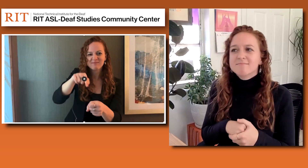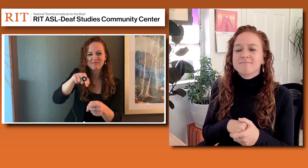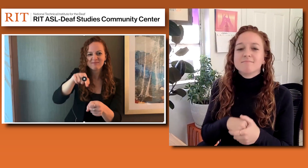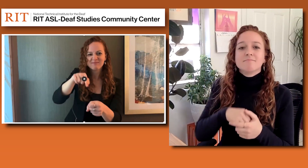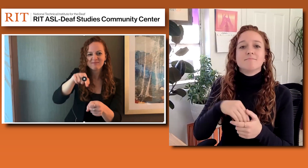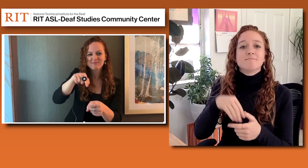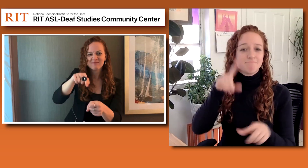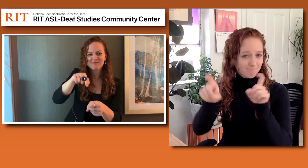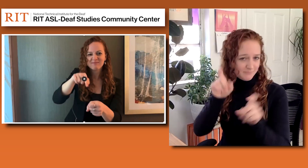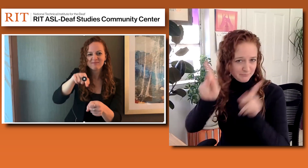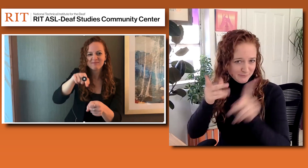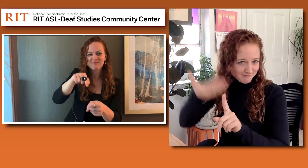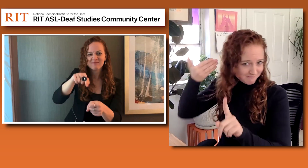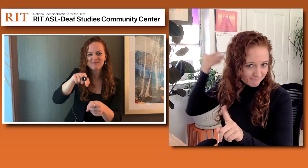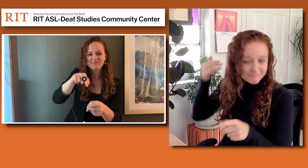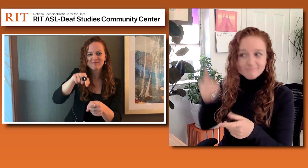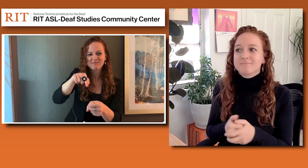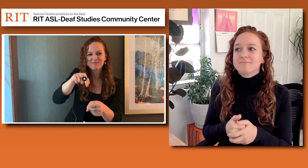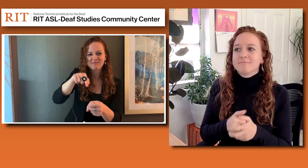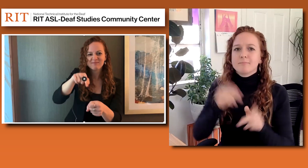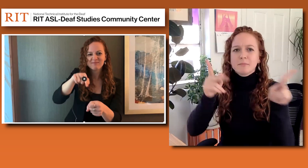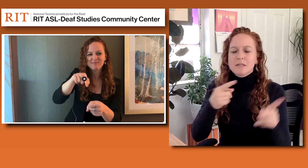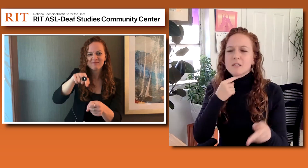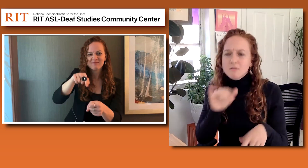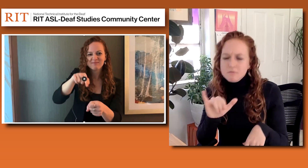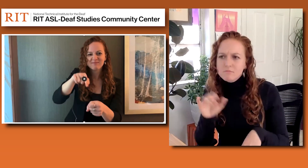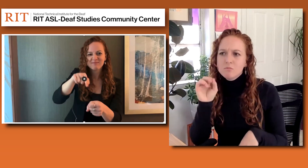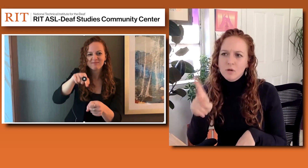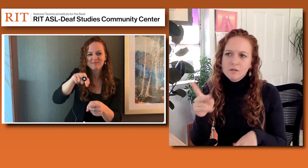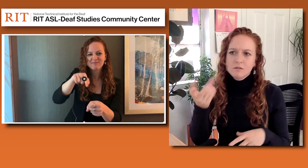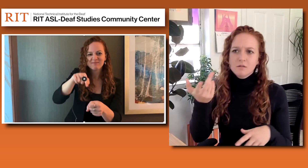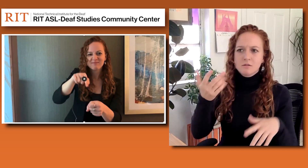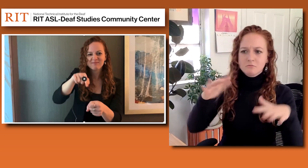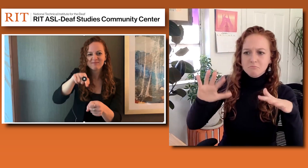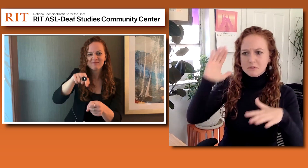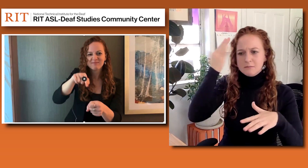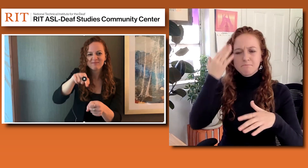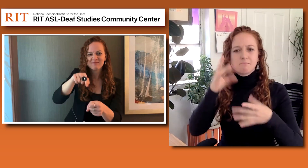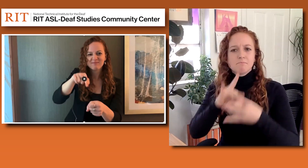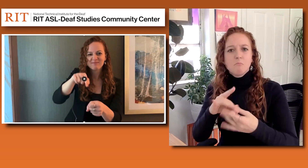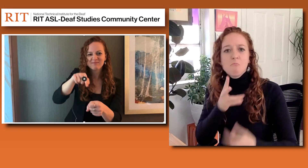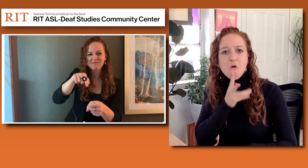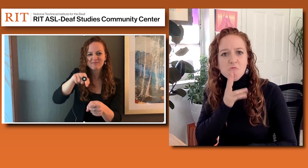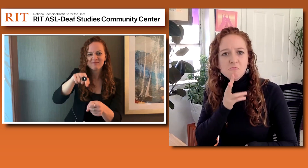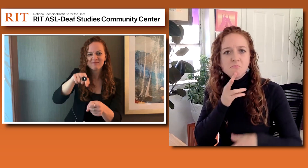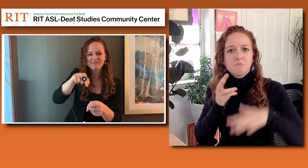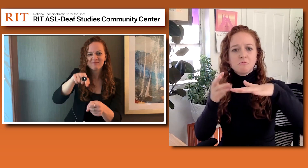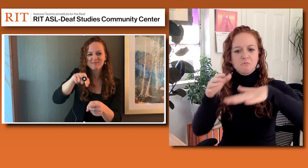I've asked people in the past, and people will say, "Oh, ok. That...It seems to be connected with the water.